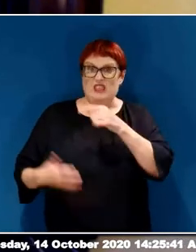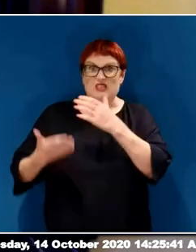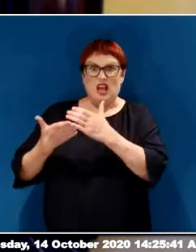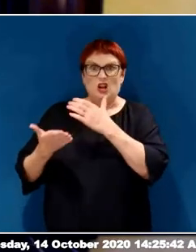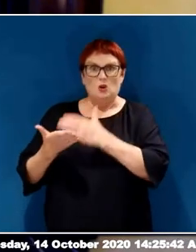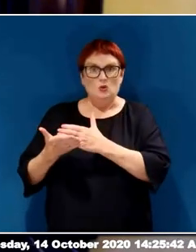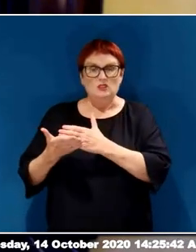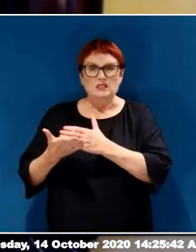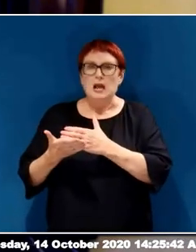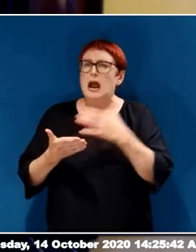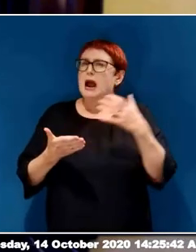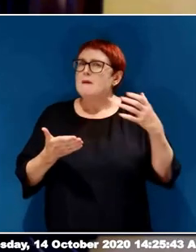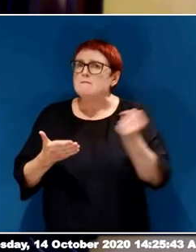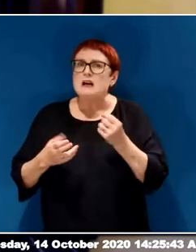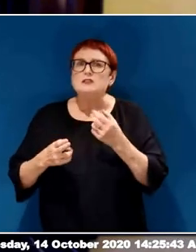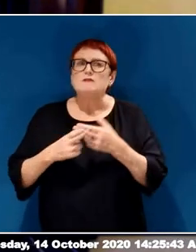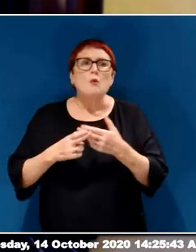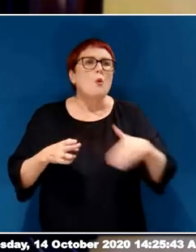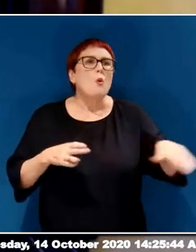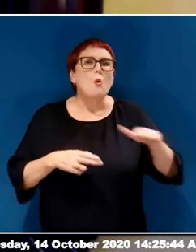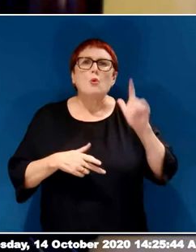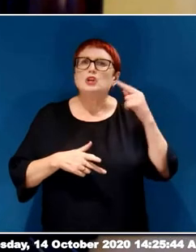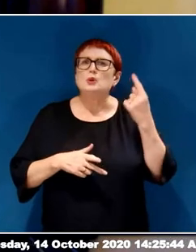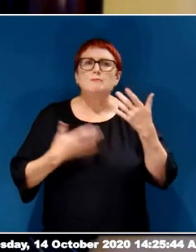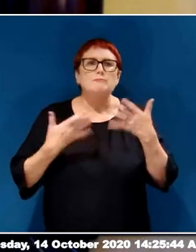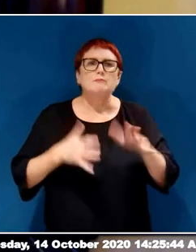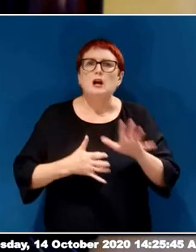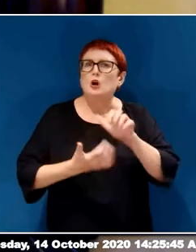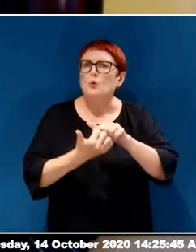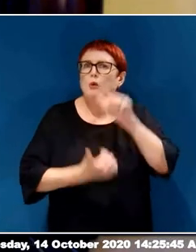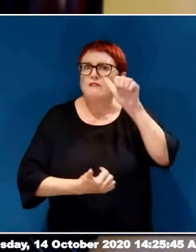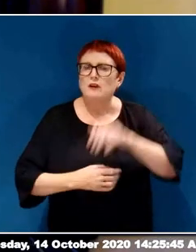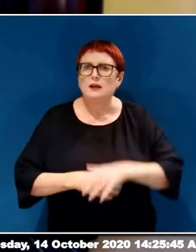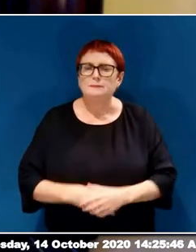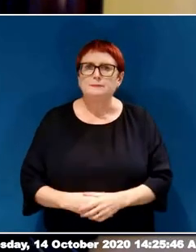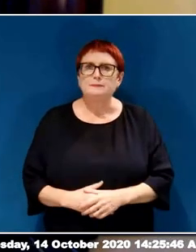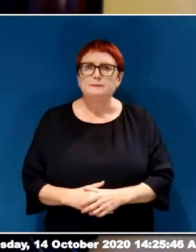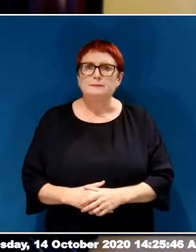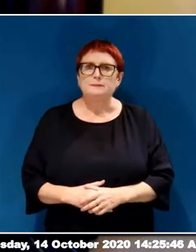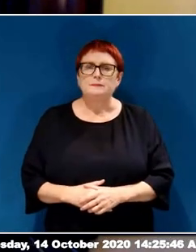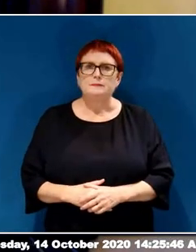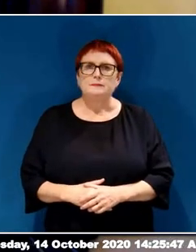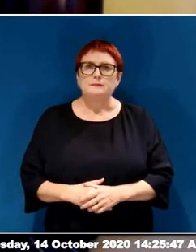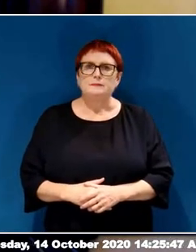registration, and for teachers seeking the renewal of their registration to